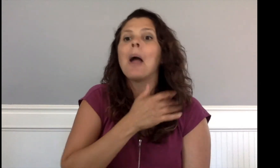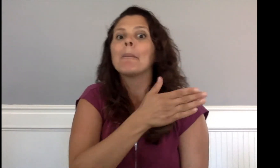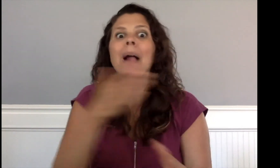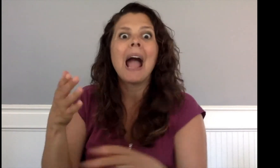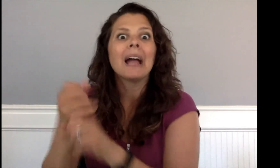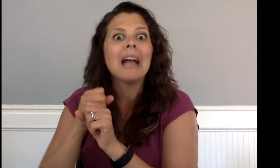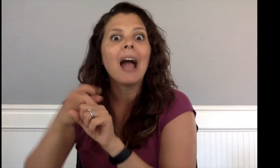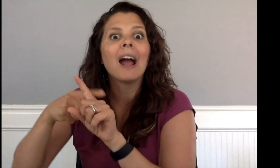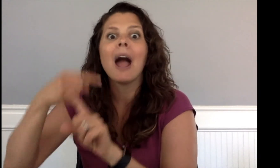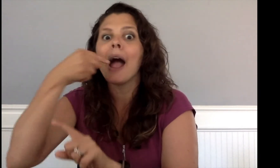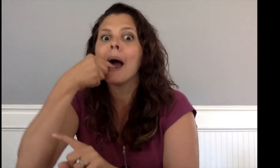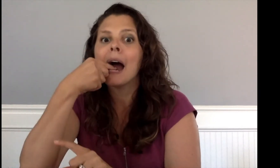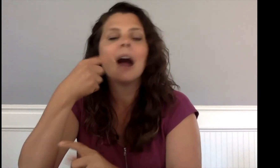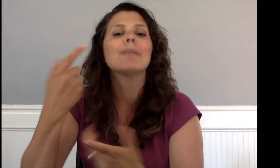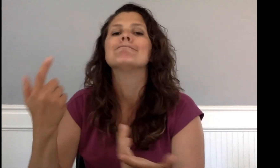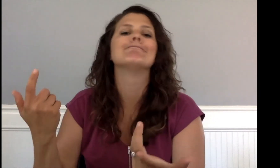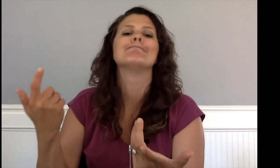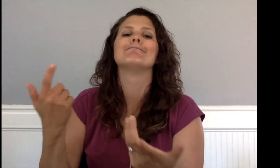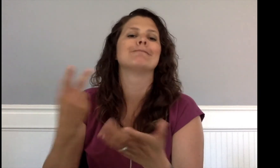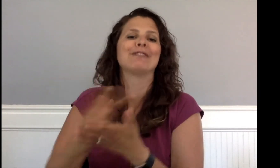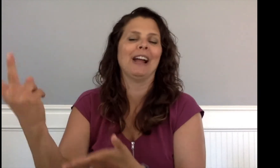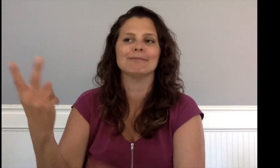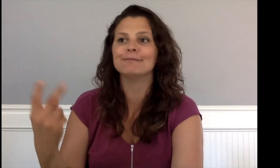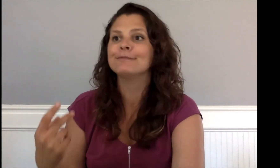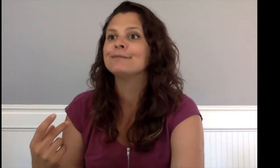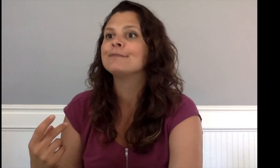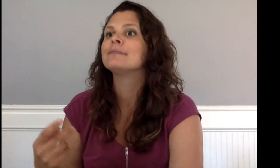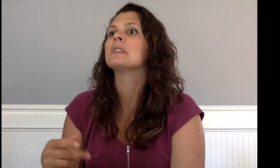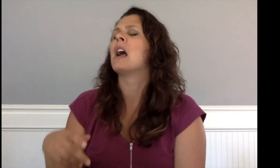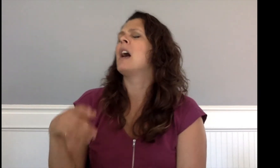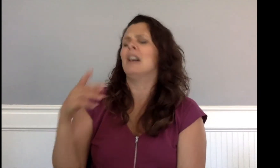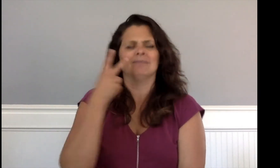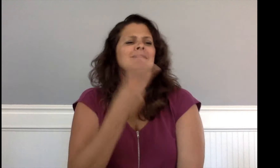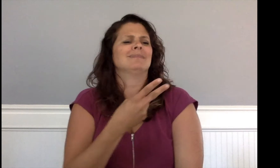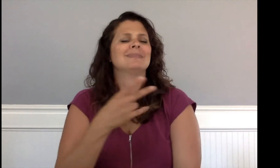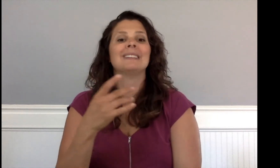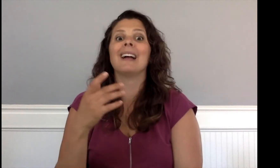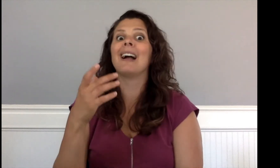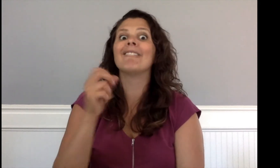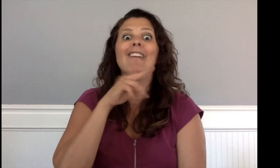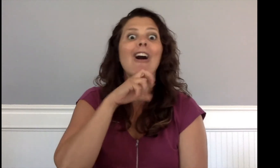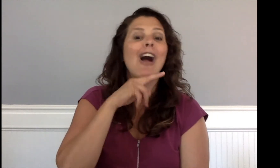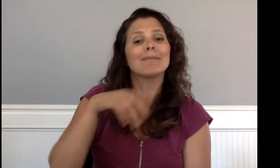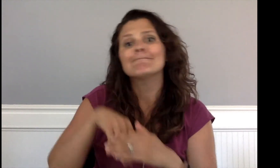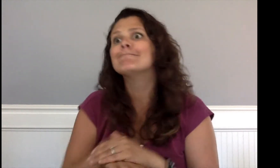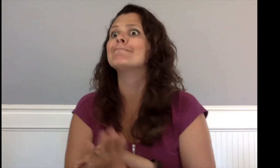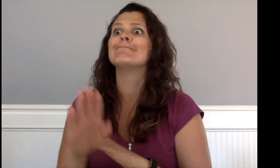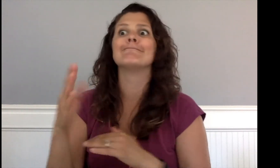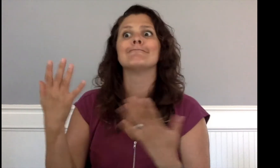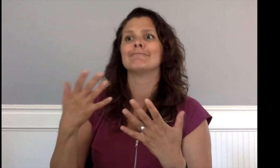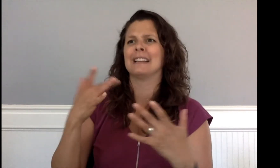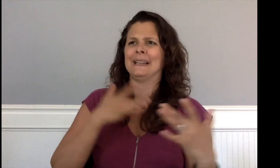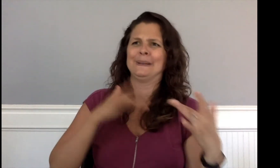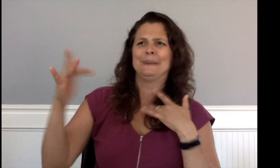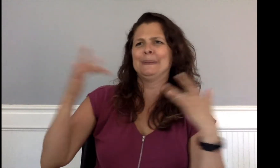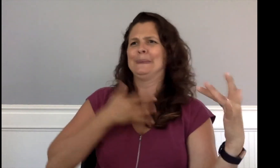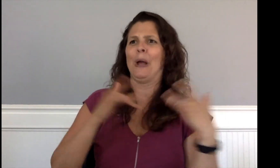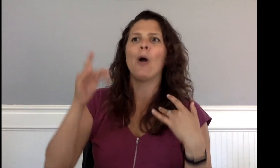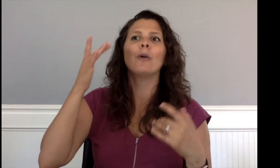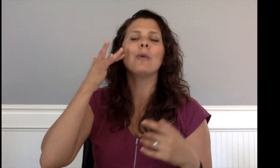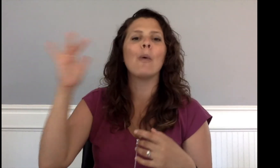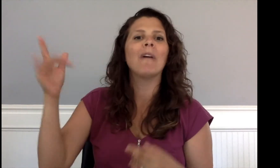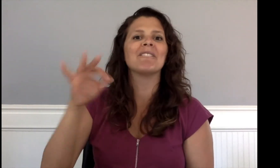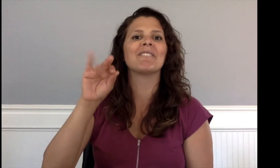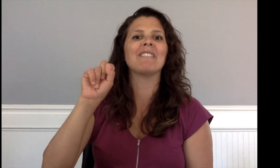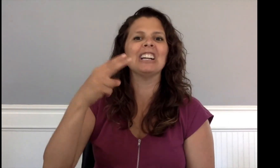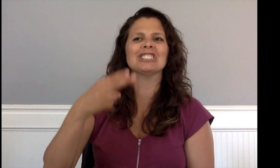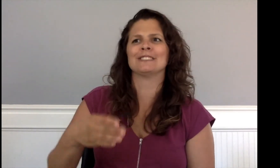a thermometer. A glittering goldfish was pinned to